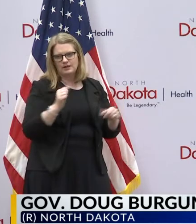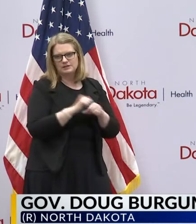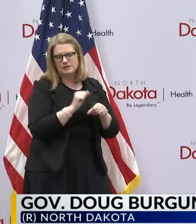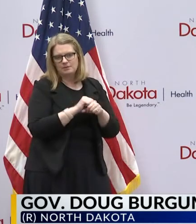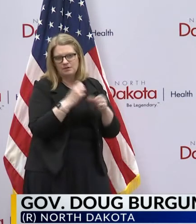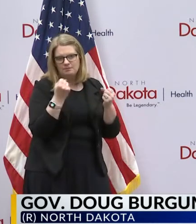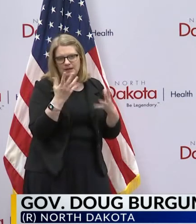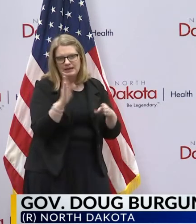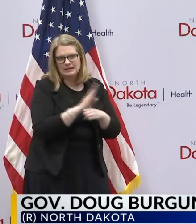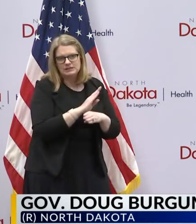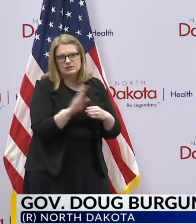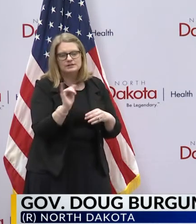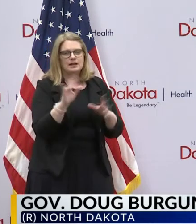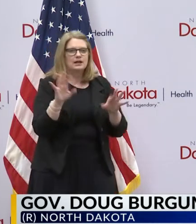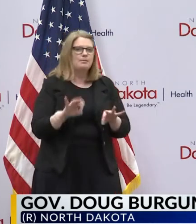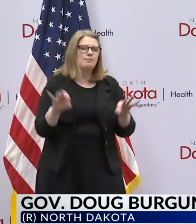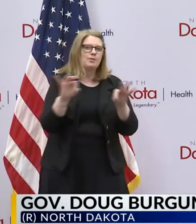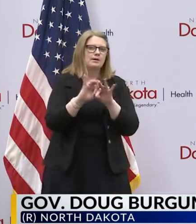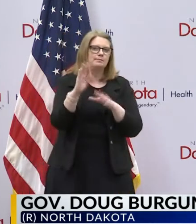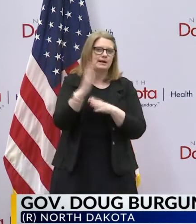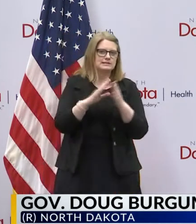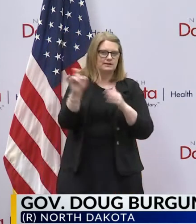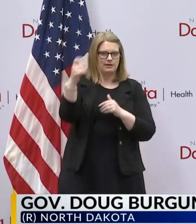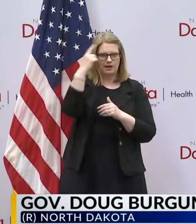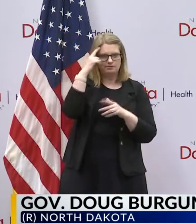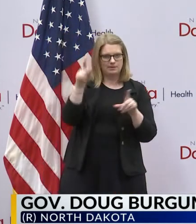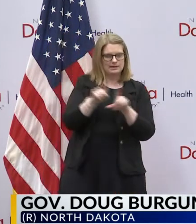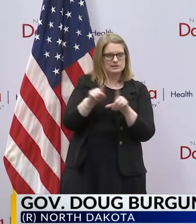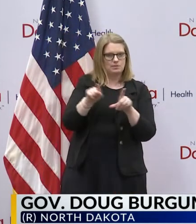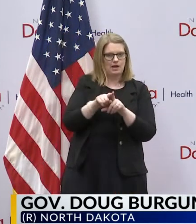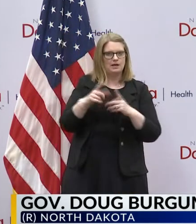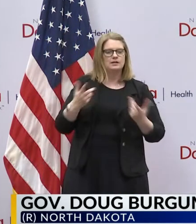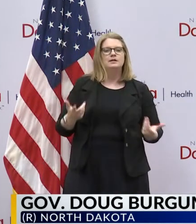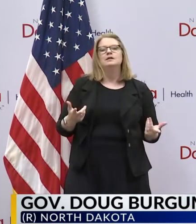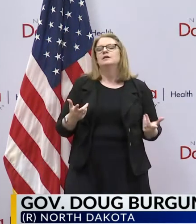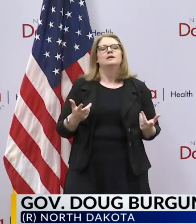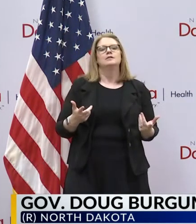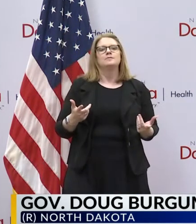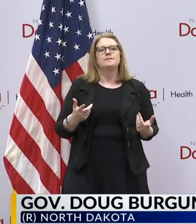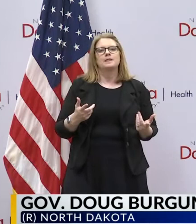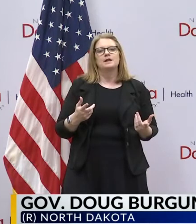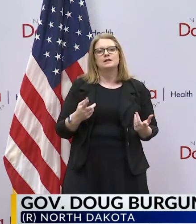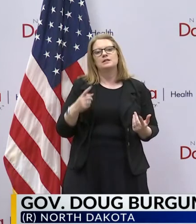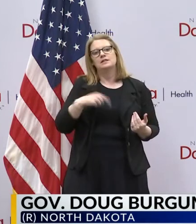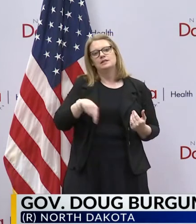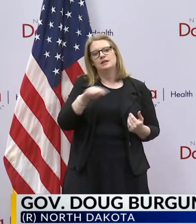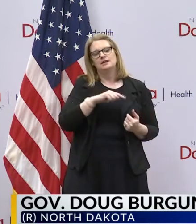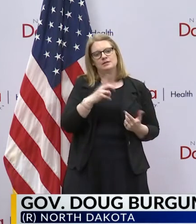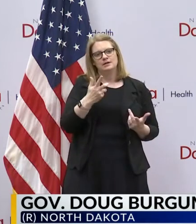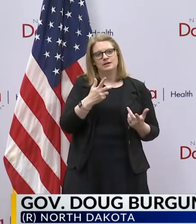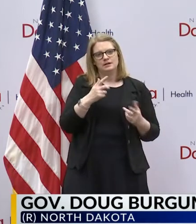AND THAT -- THAT IS THE CASE FOR A LARGE PORTION OF THE JOBS IN MANY INDUSTRIES, INCLUDING SIGNIFICANT PORTION OF